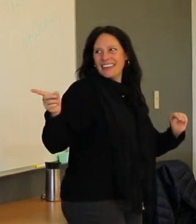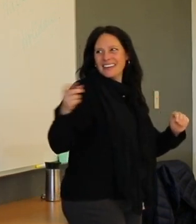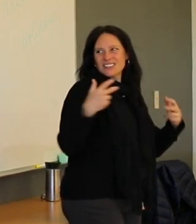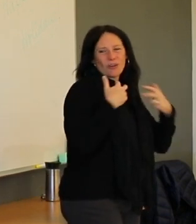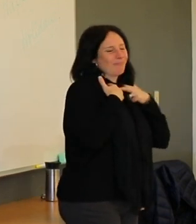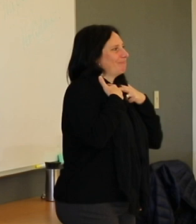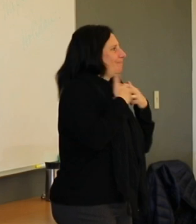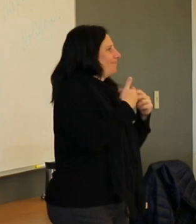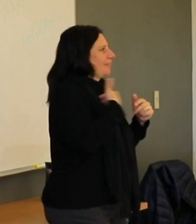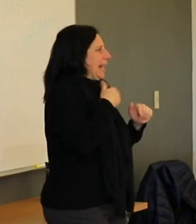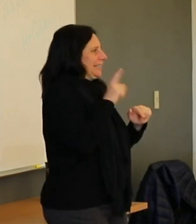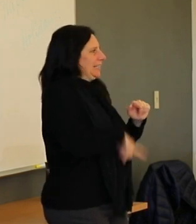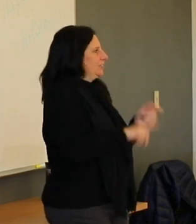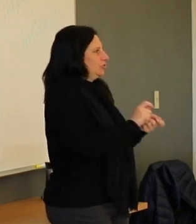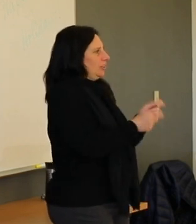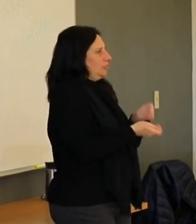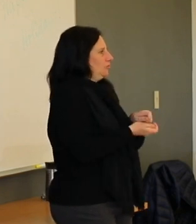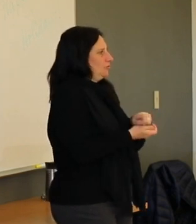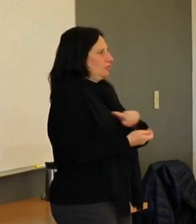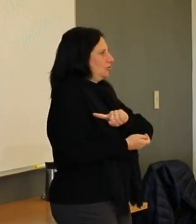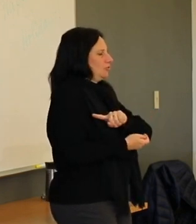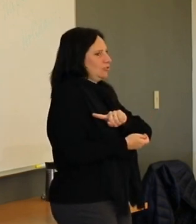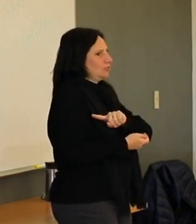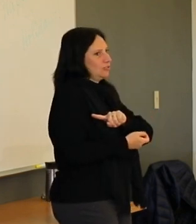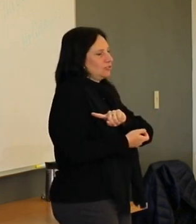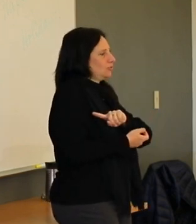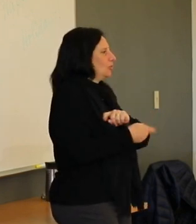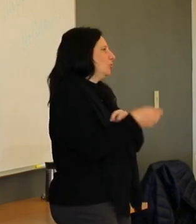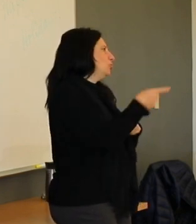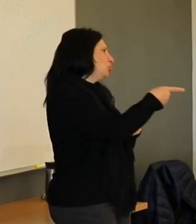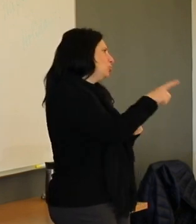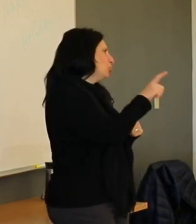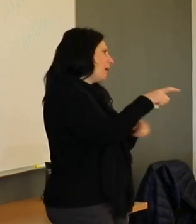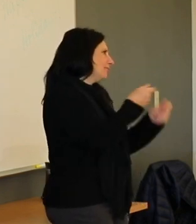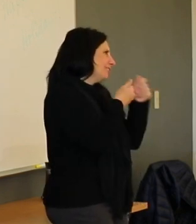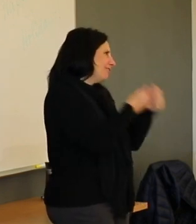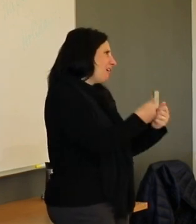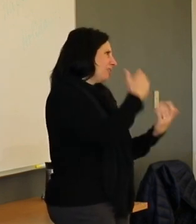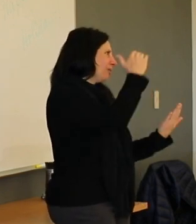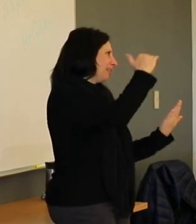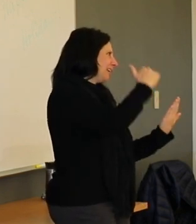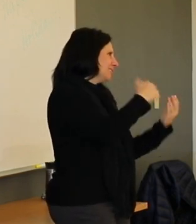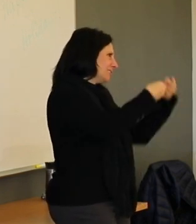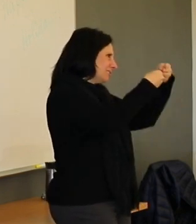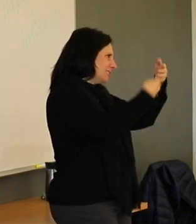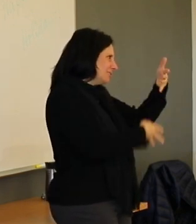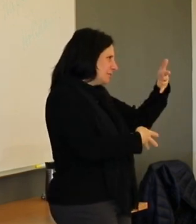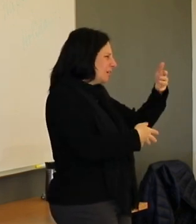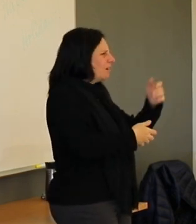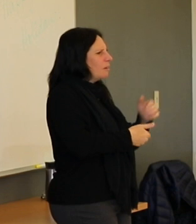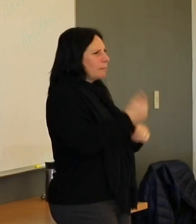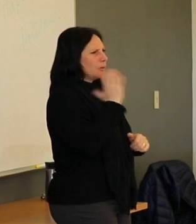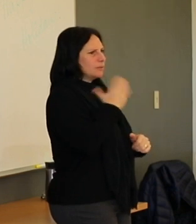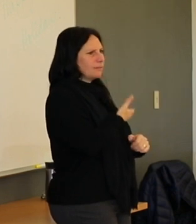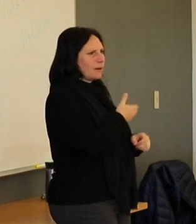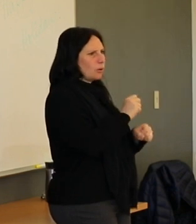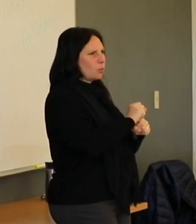So you have to pick what's on the list. I think most everything that we do should be somewhere on this list.